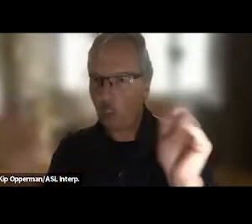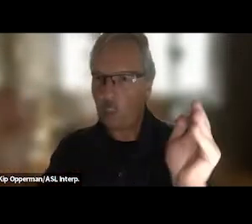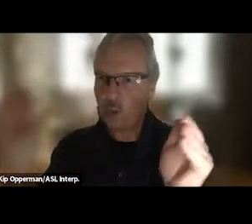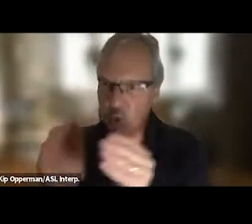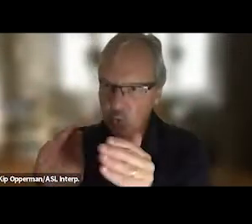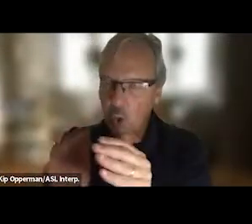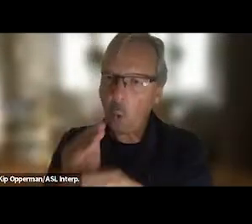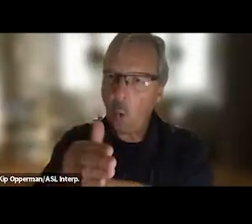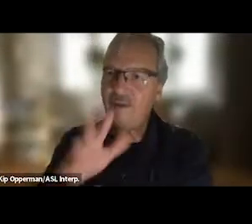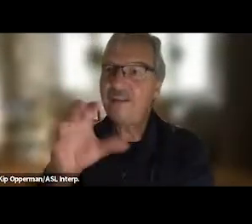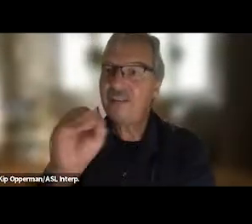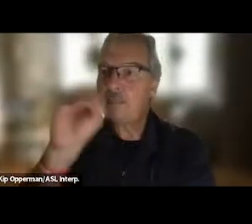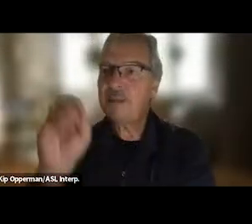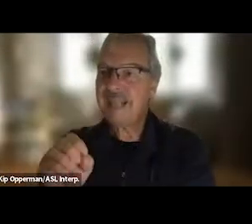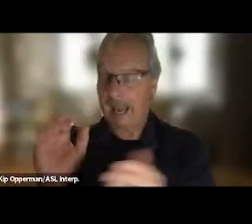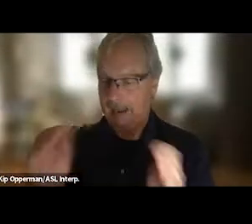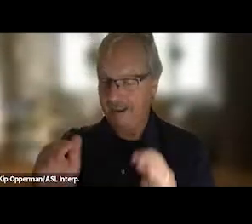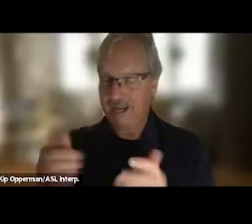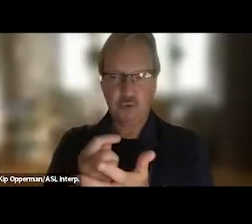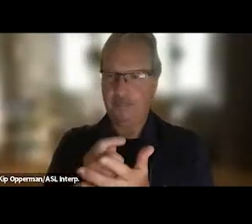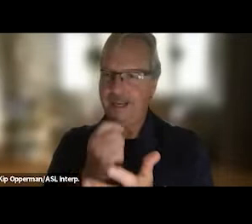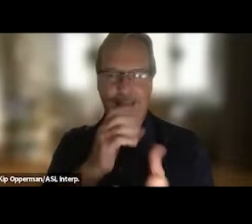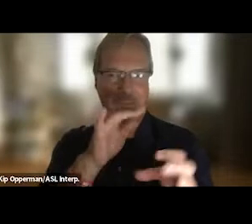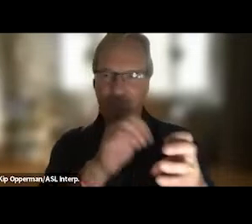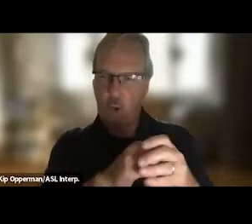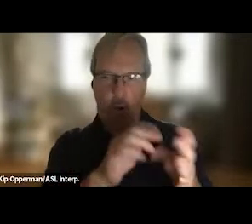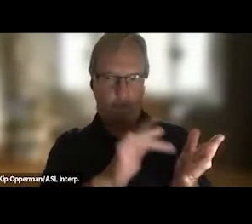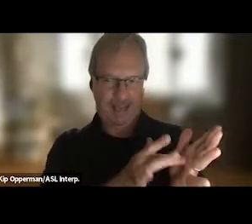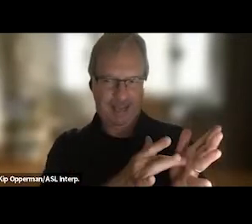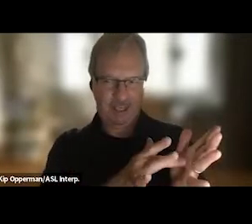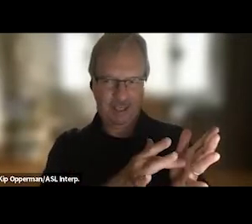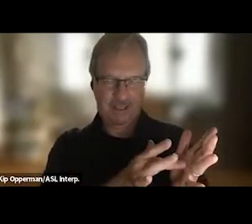compared to treatments that do not involve medication. So we really want individuals